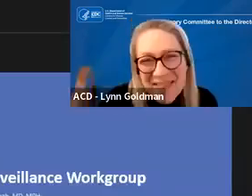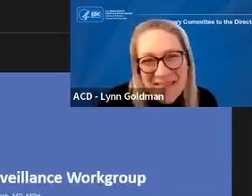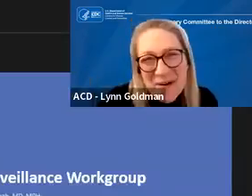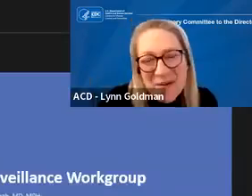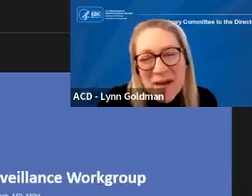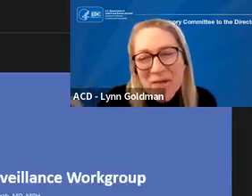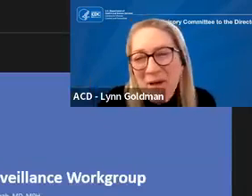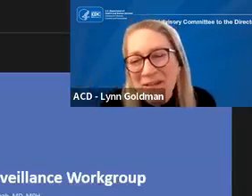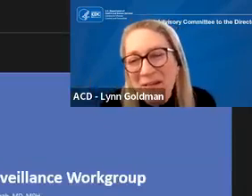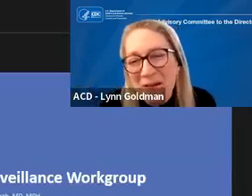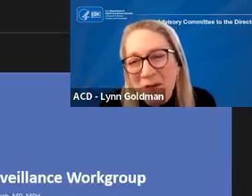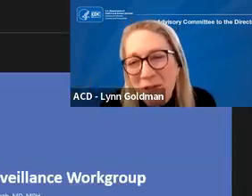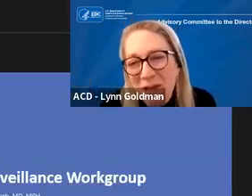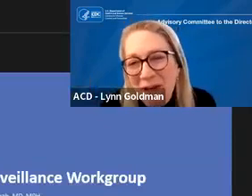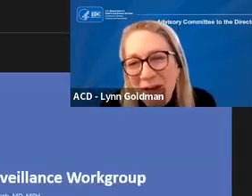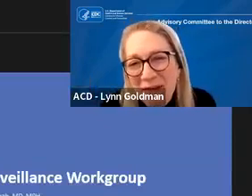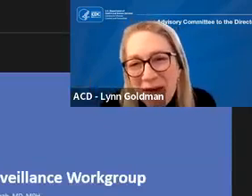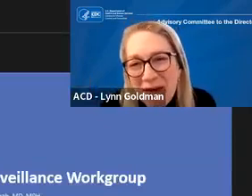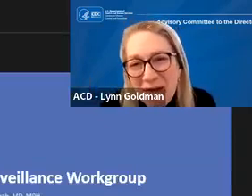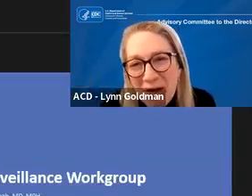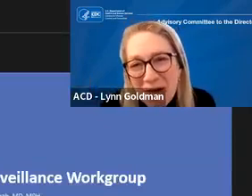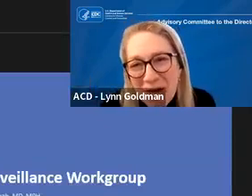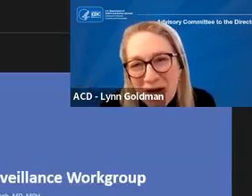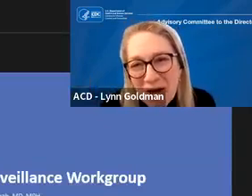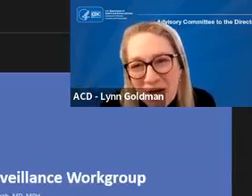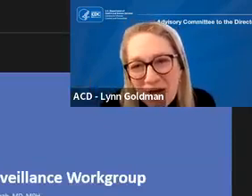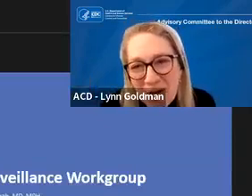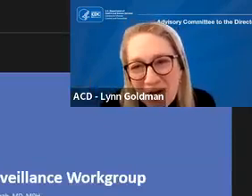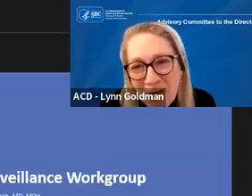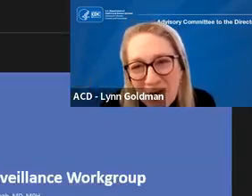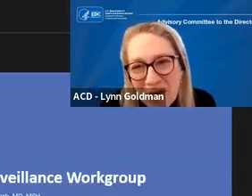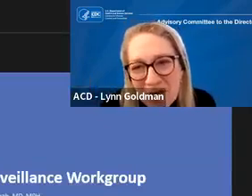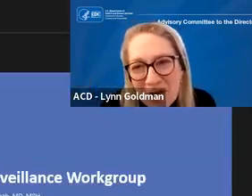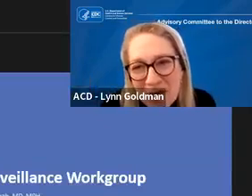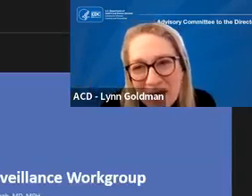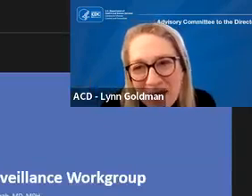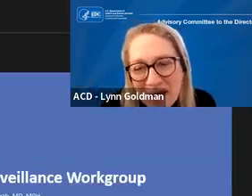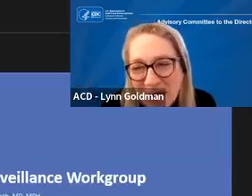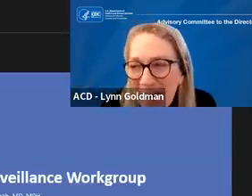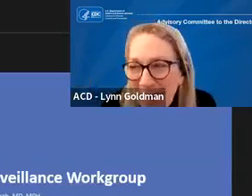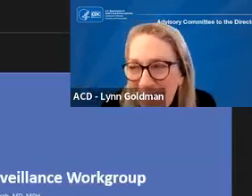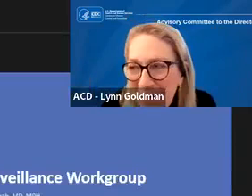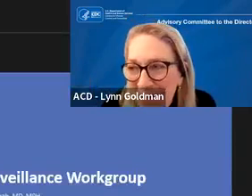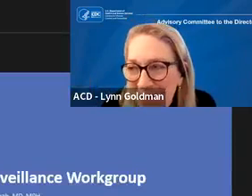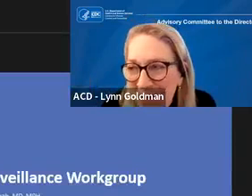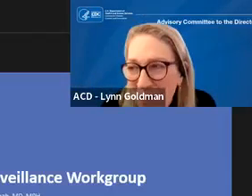Hi, there. Great to see you, Rochelle, and thank you so much for all the work that you're doing on behalf